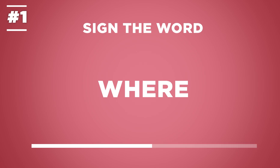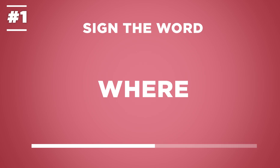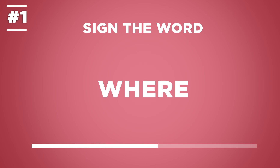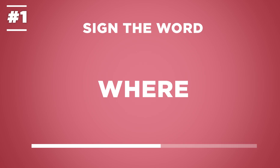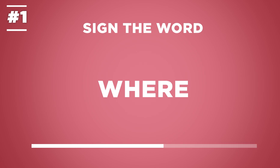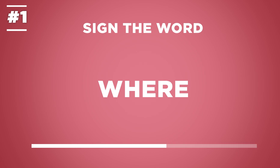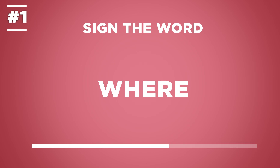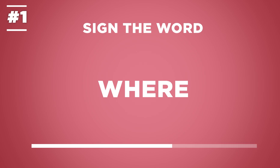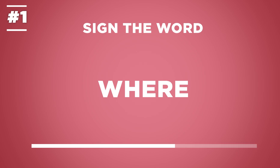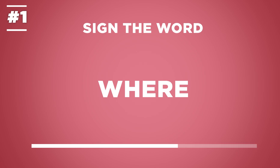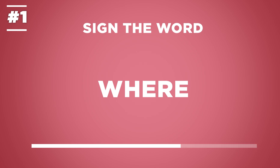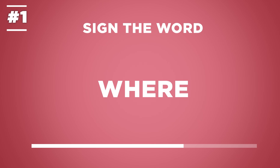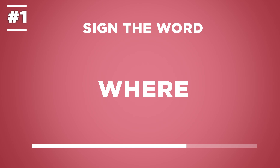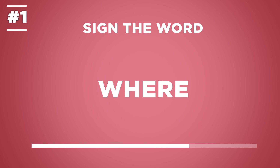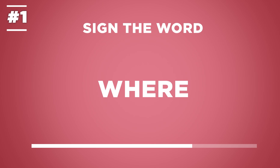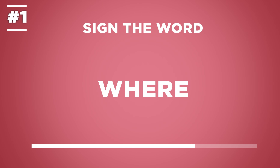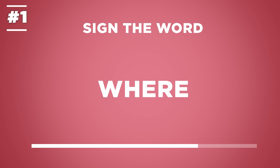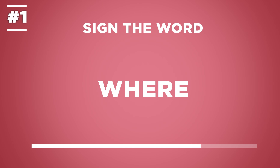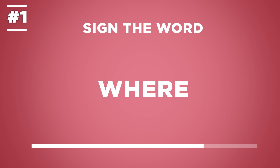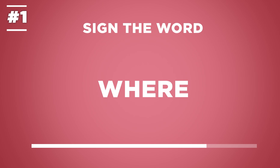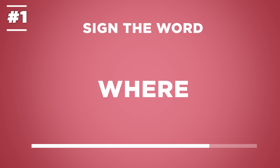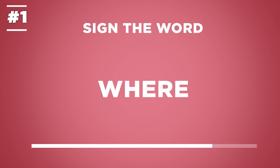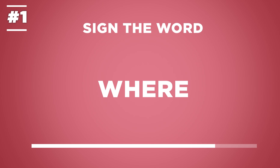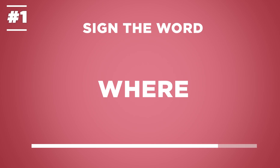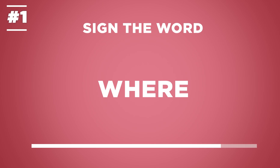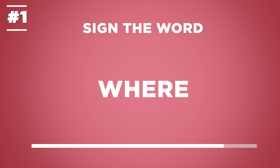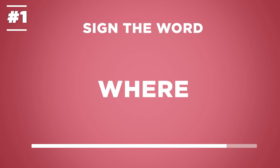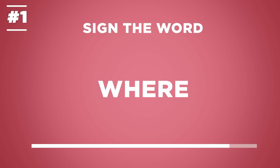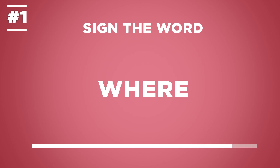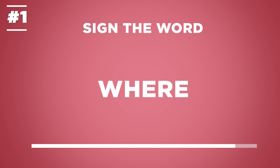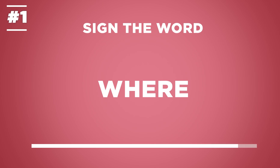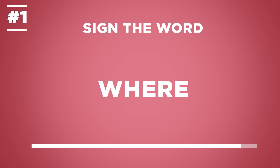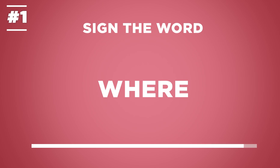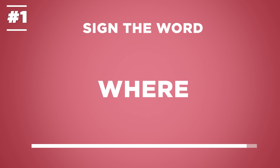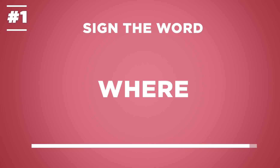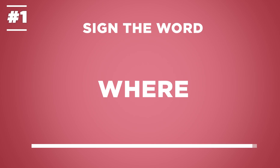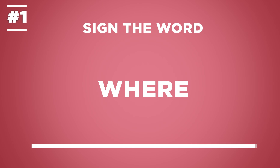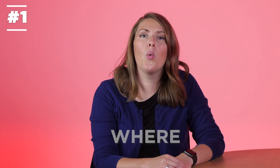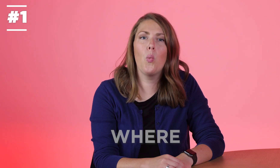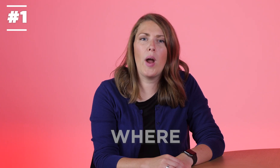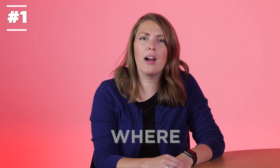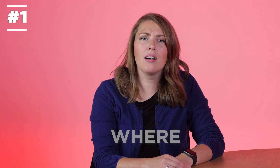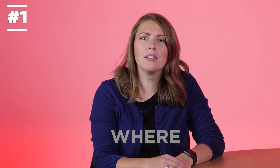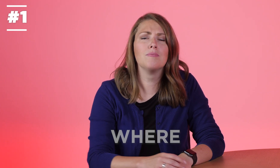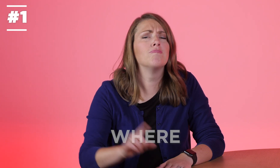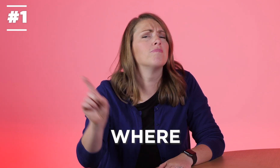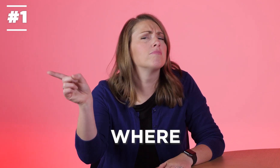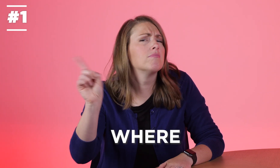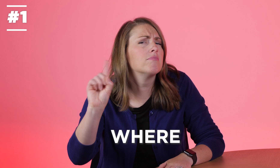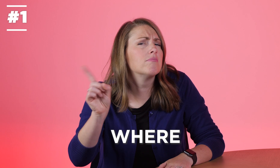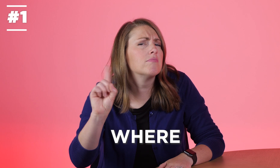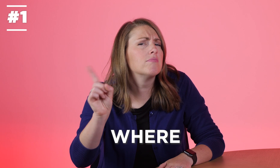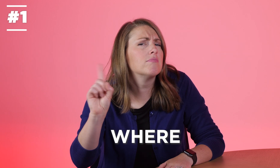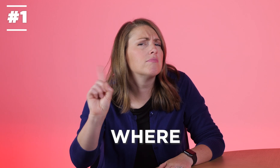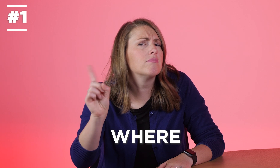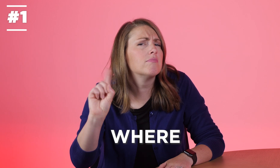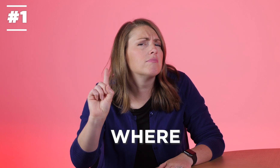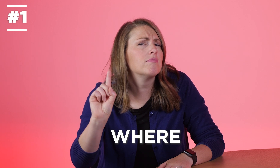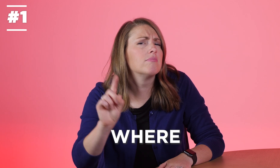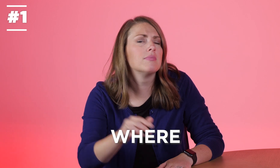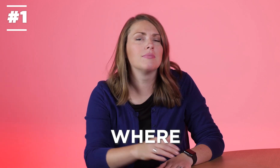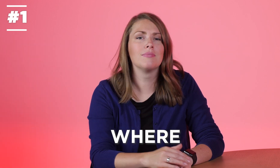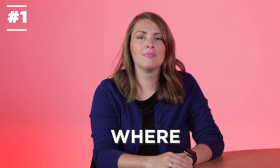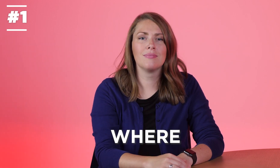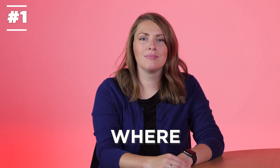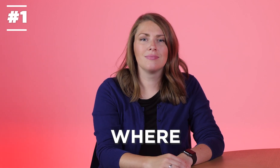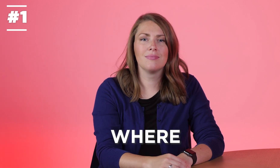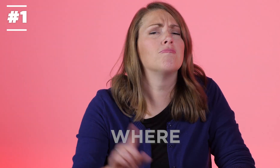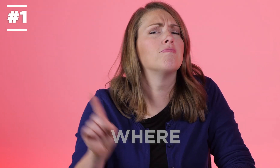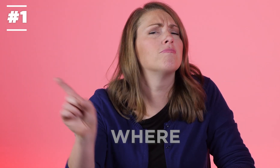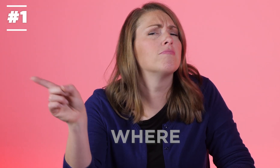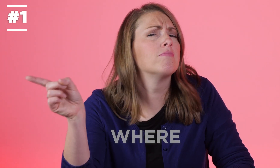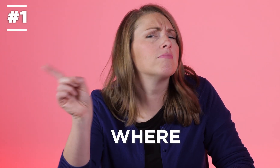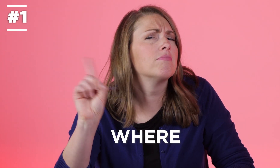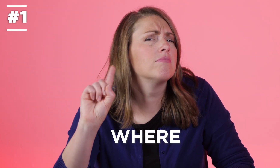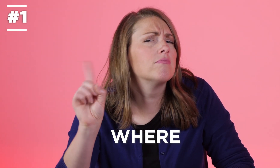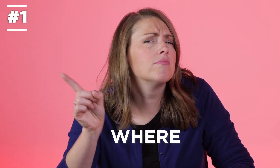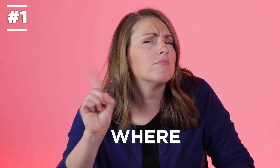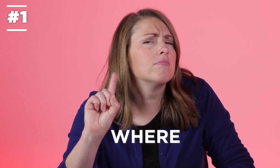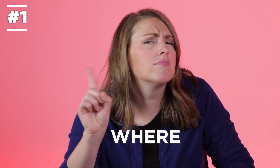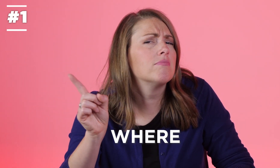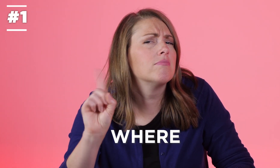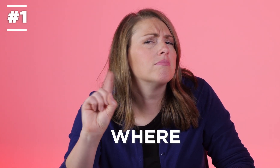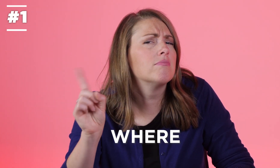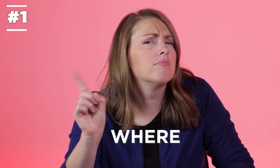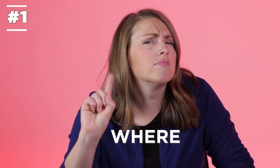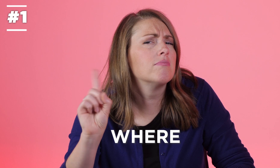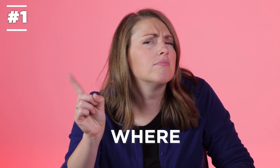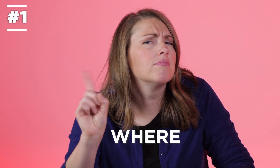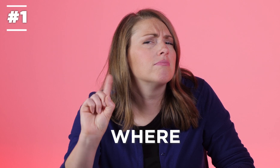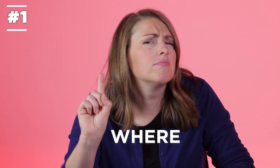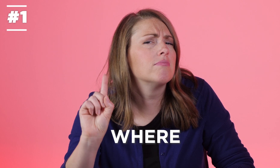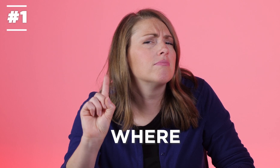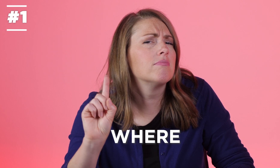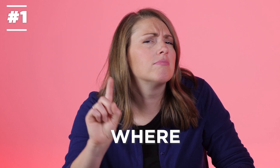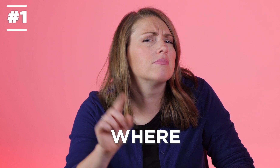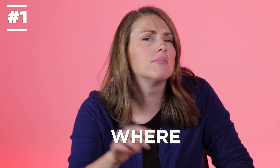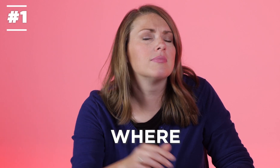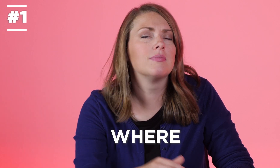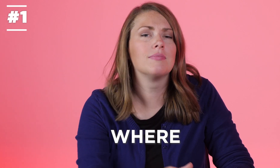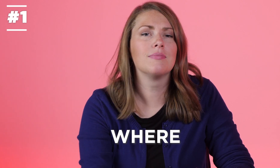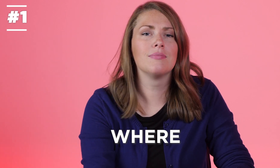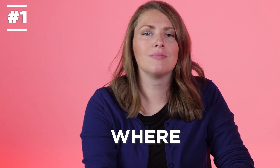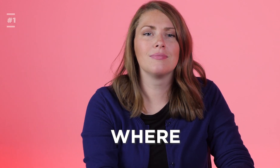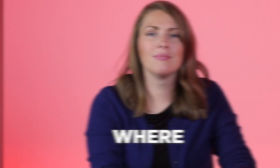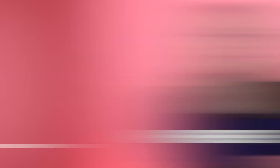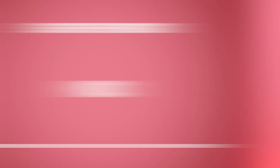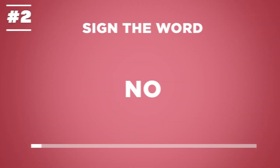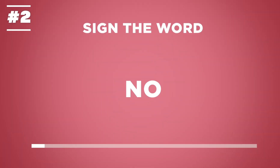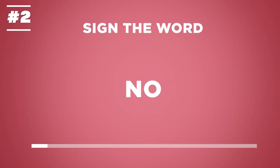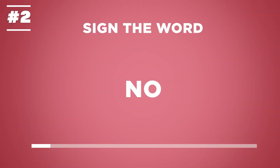where